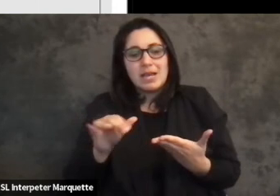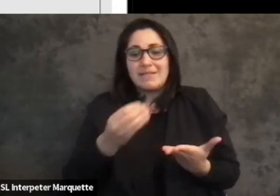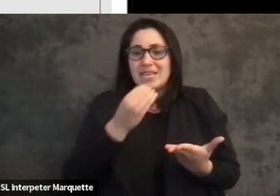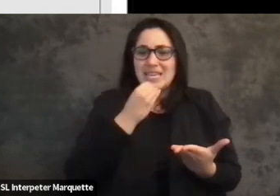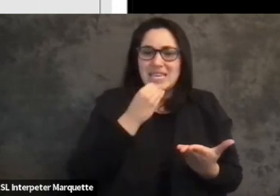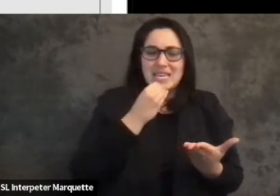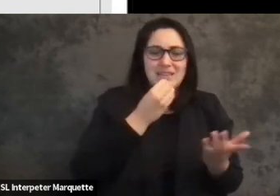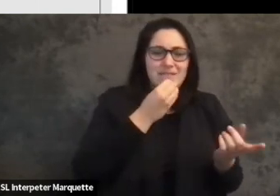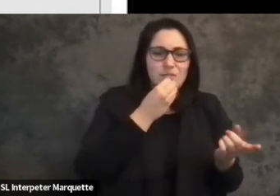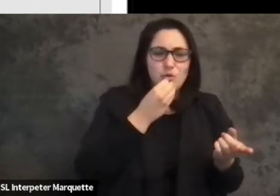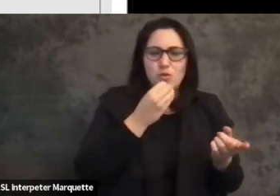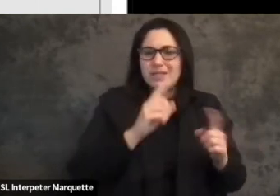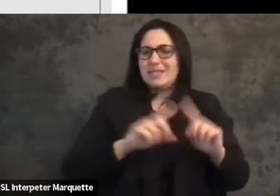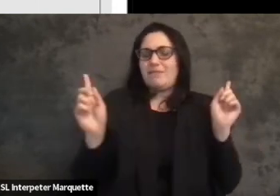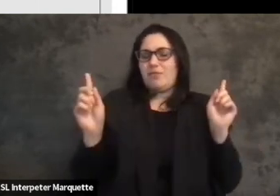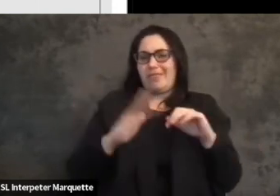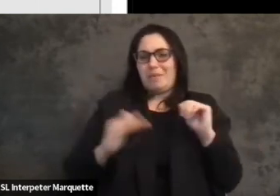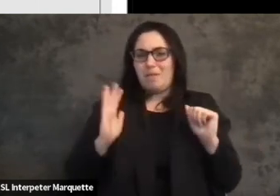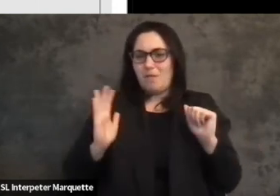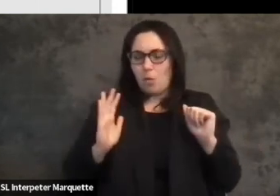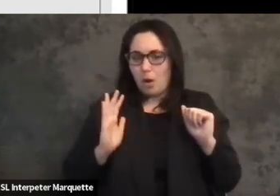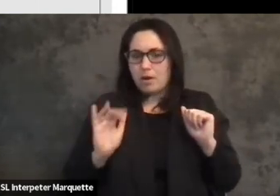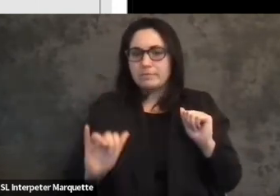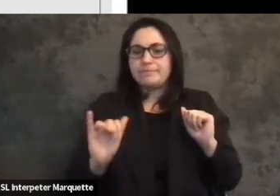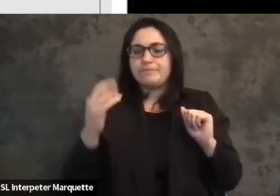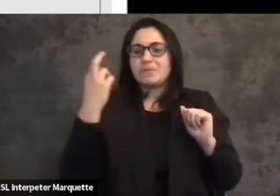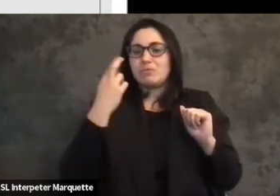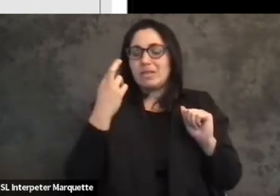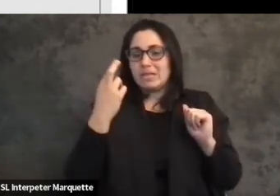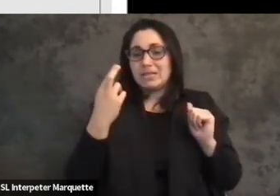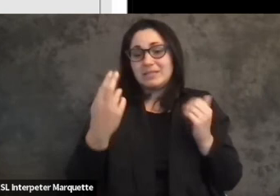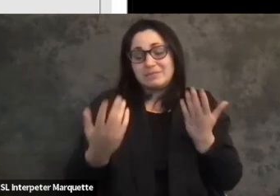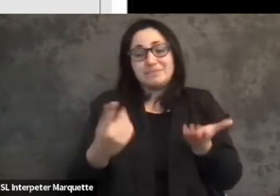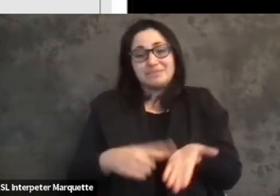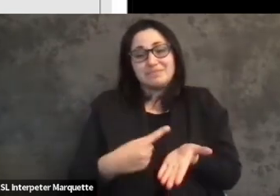of a plant based diet, but one one thing I'm learning is that my body responds differently